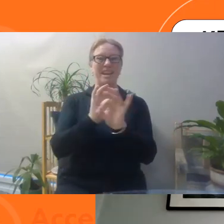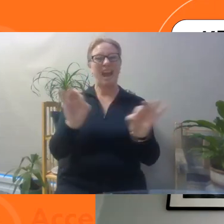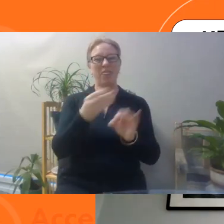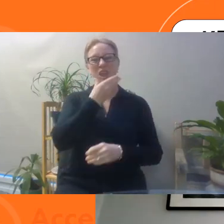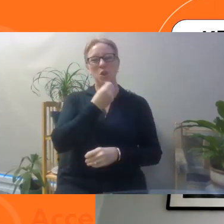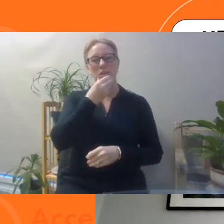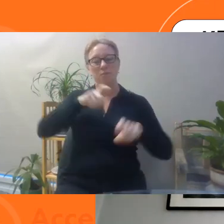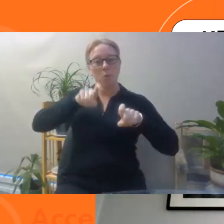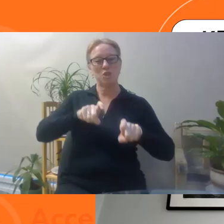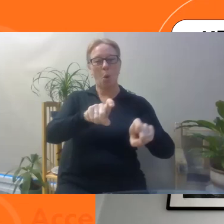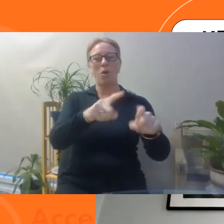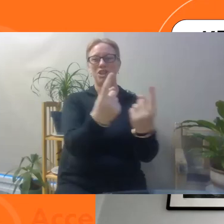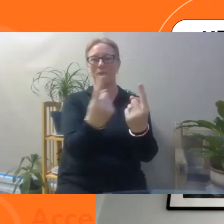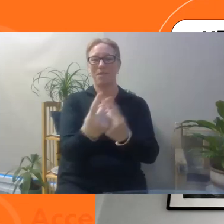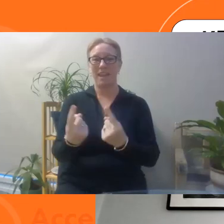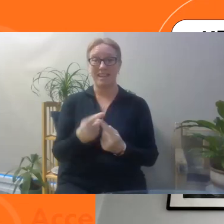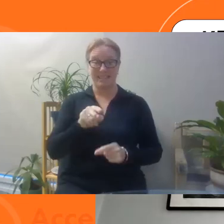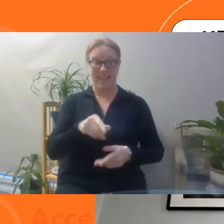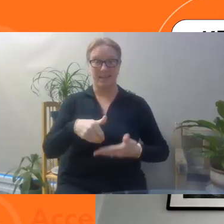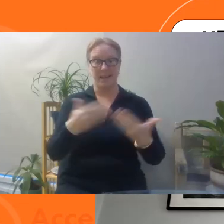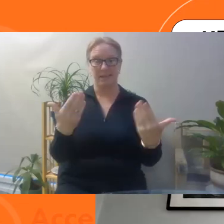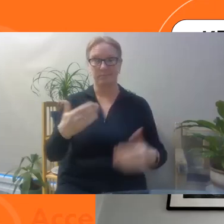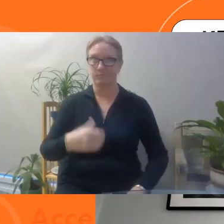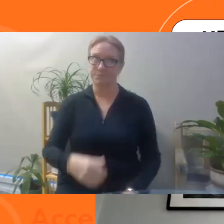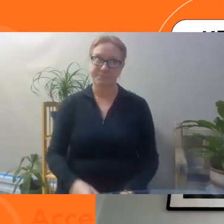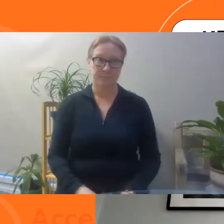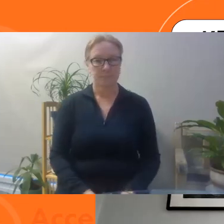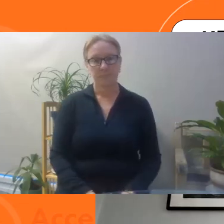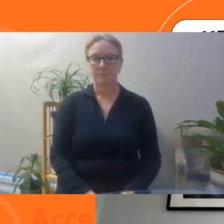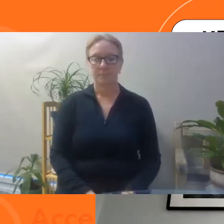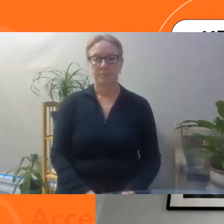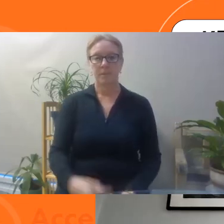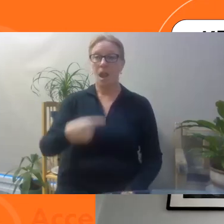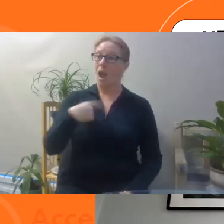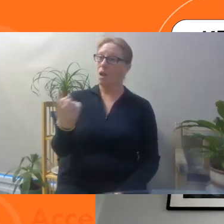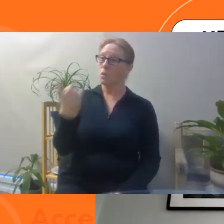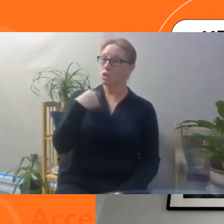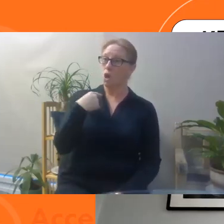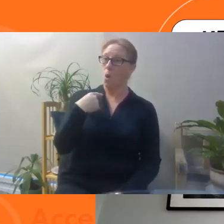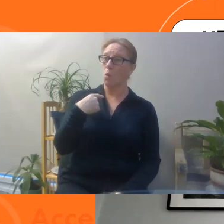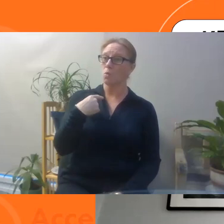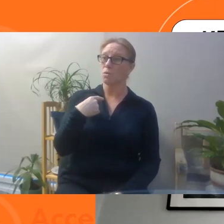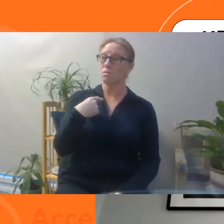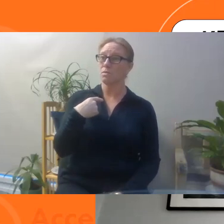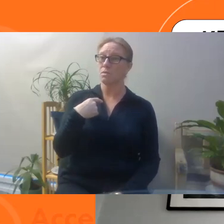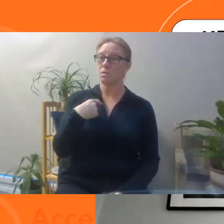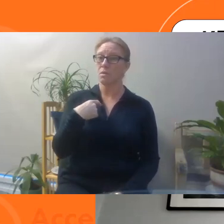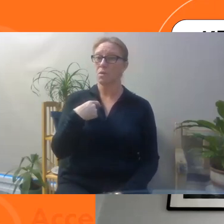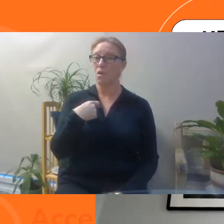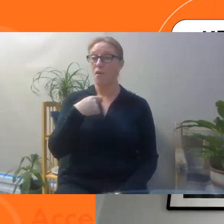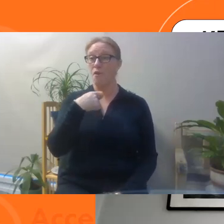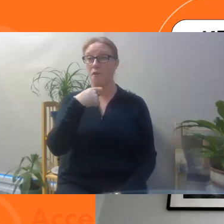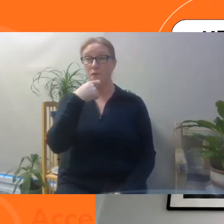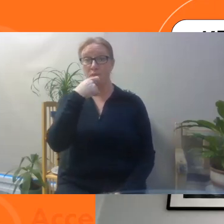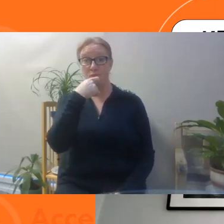day. I was told by more than one, quote/unquote, influential adult